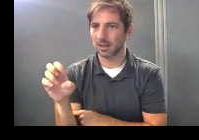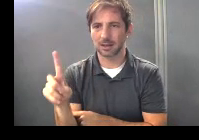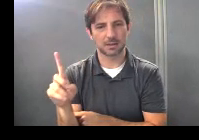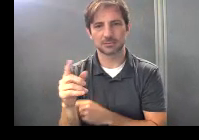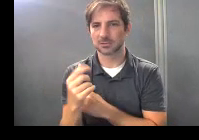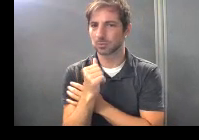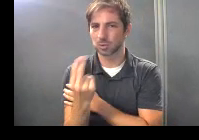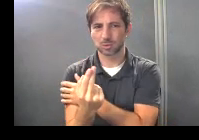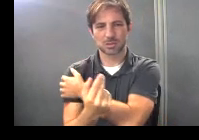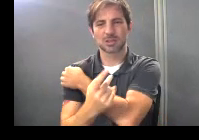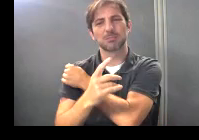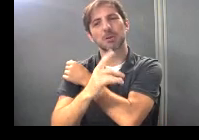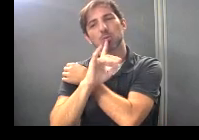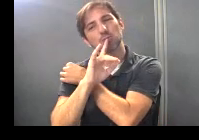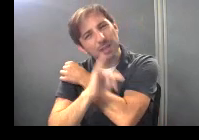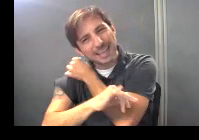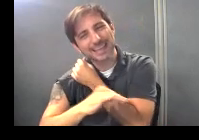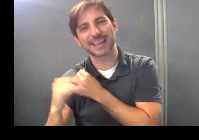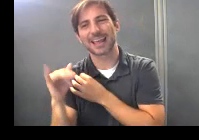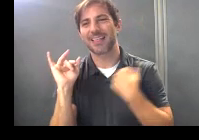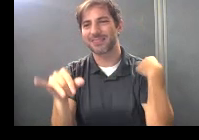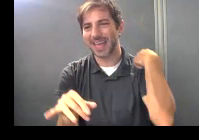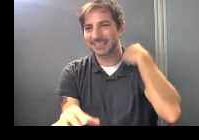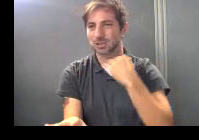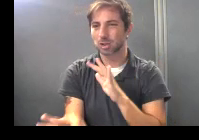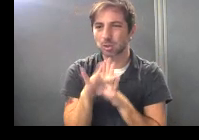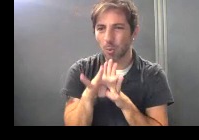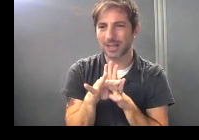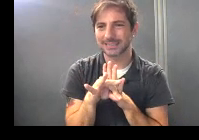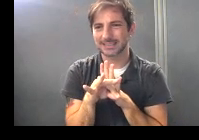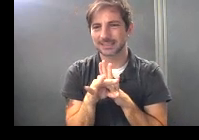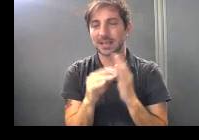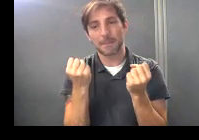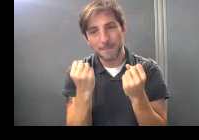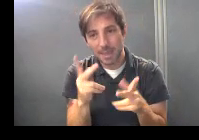IT'S A CHOICE. MANY PEOPLE WITH DISABILITIES PREFER TO USE THAT. I'M A DISABLED DANCER.